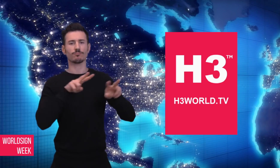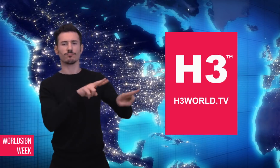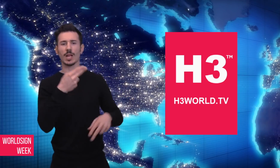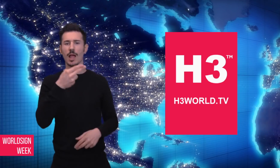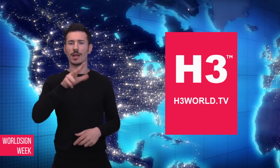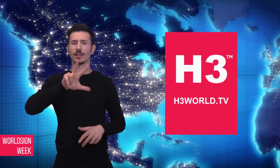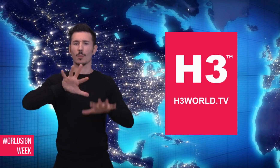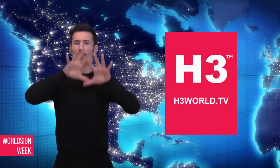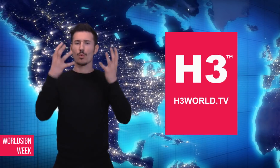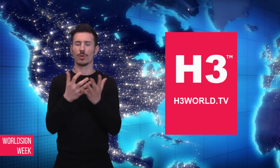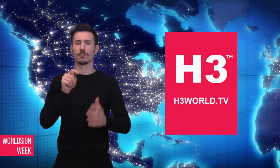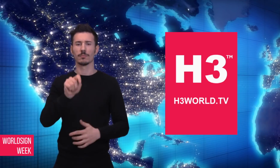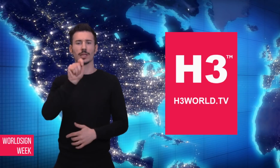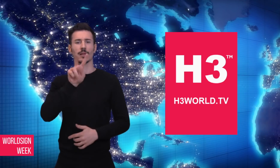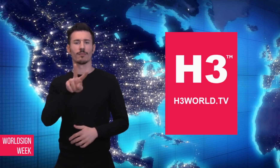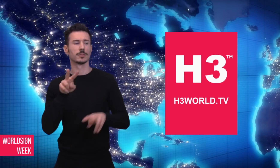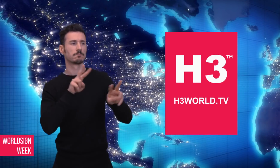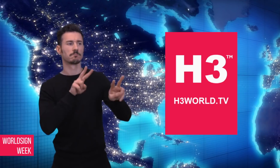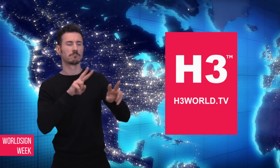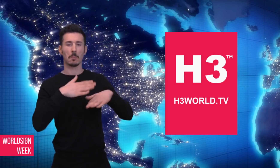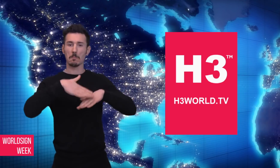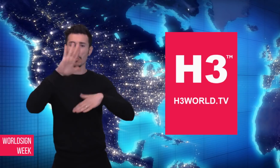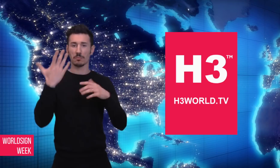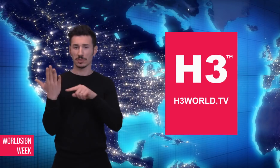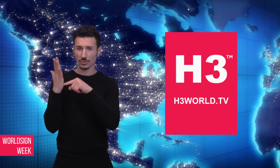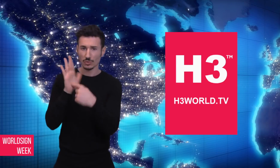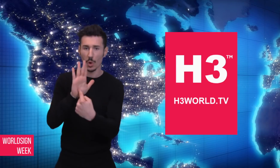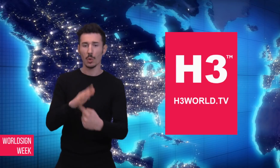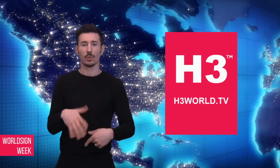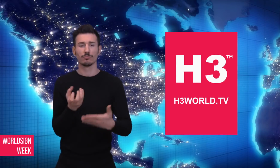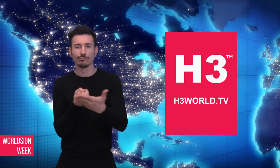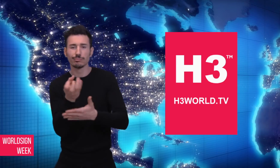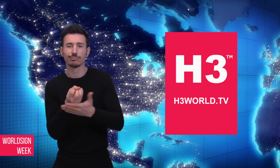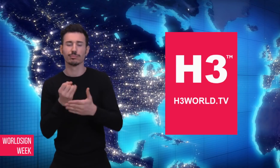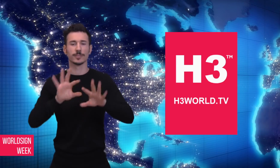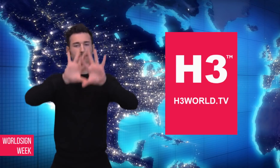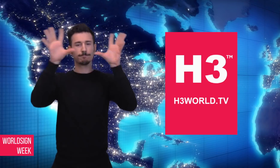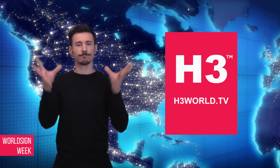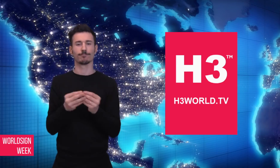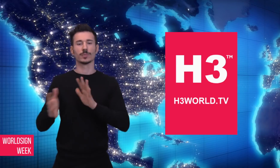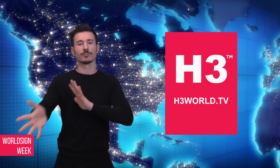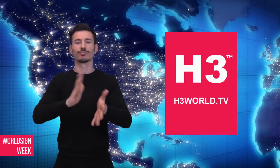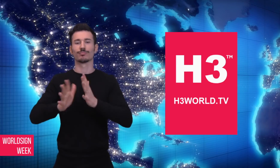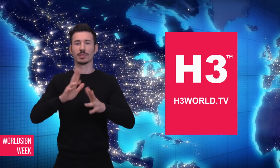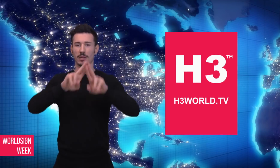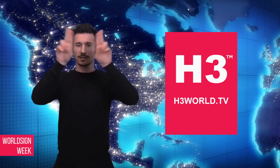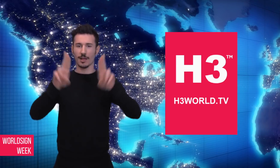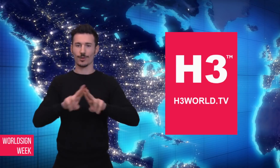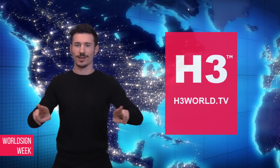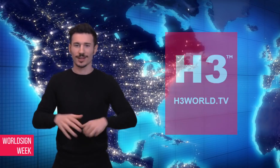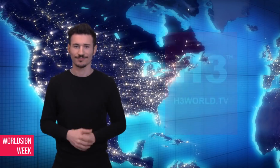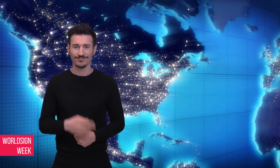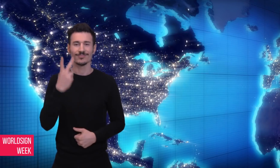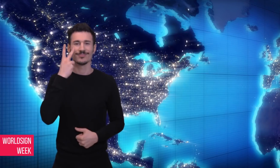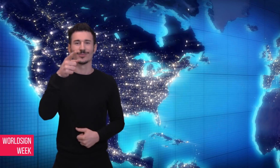visit H3WORLD.TV for more shows, all in International Sign.